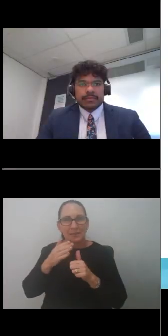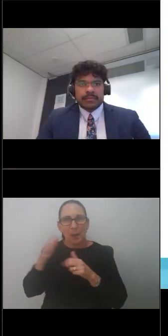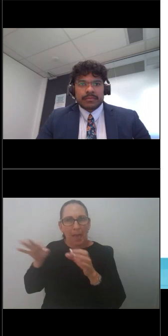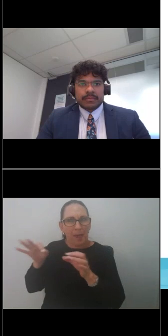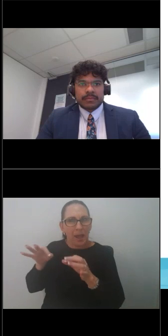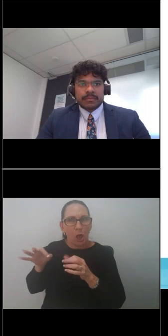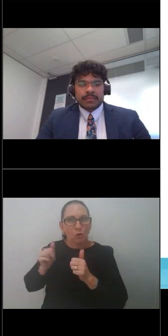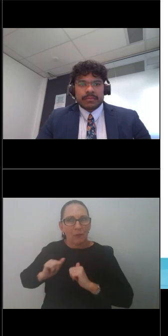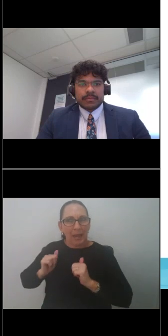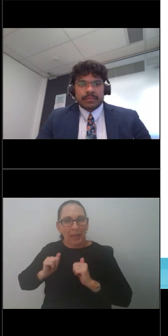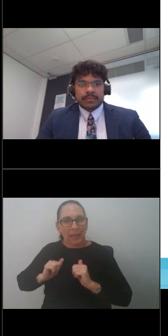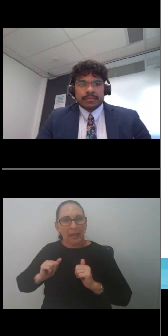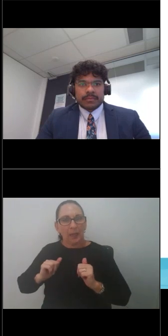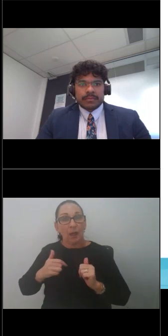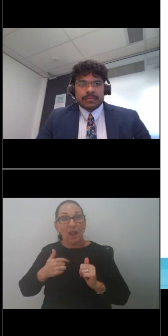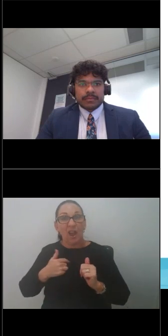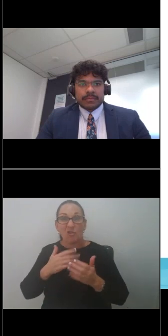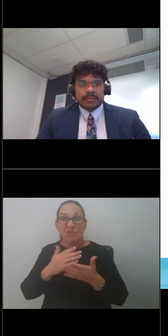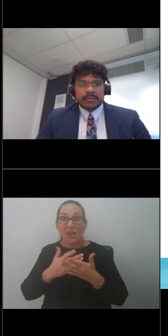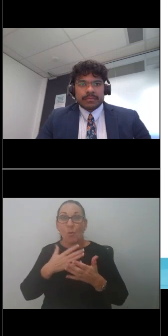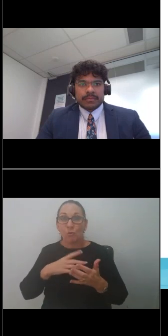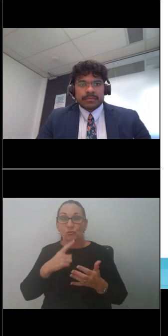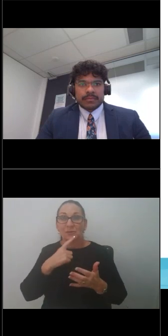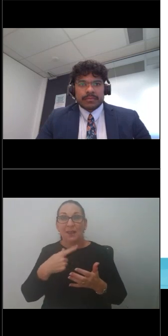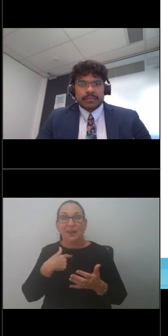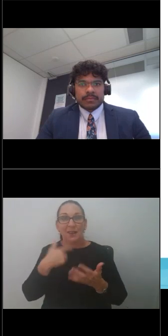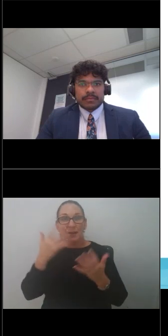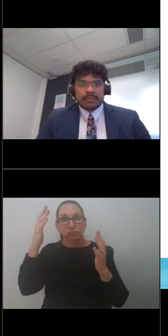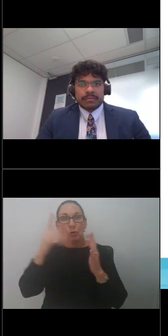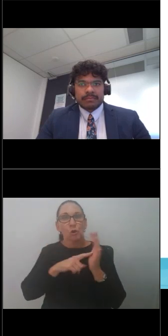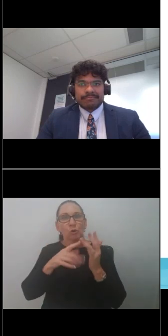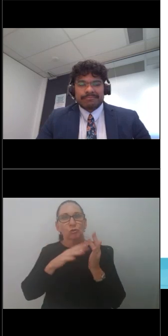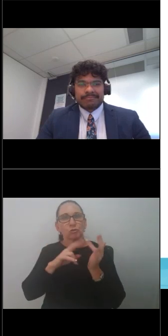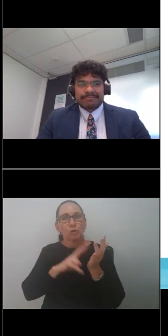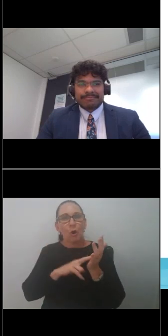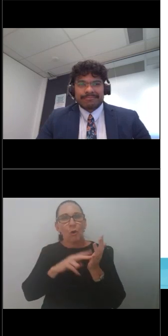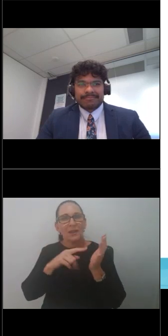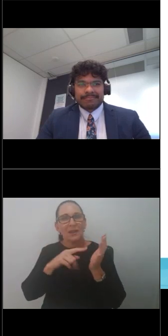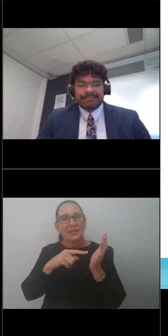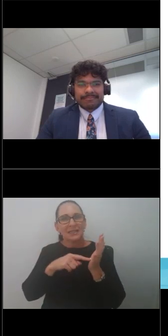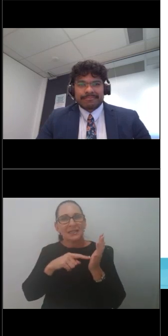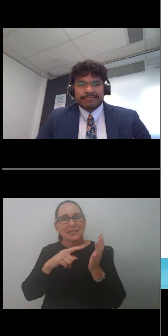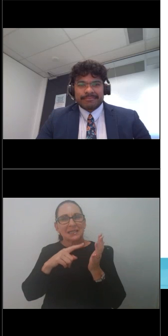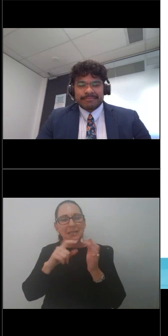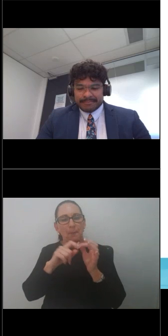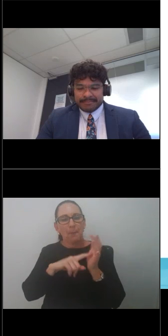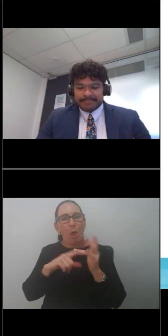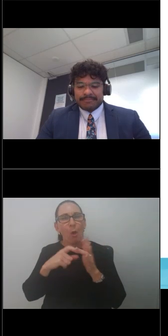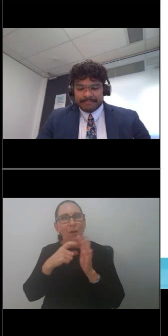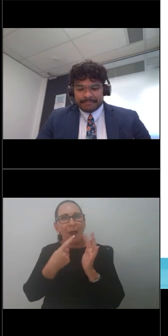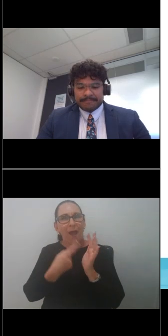now I'd like to do a shout out to John de Blanca John blanco was um a a trainer who we um who we